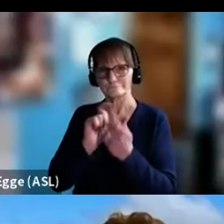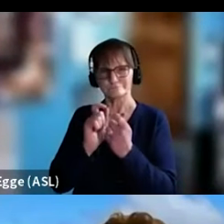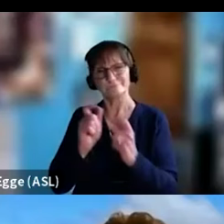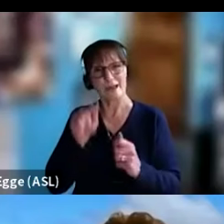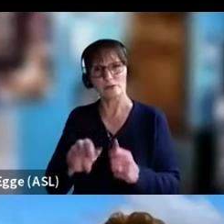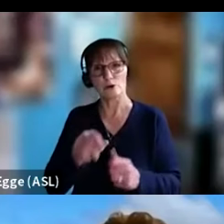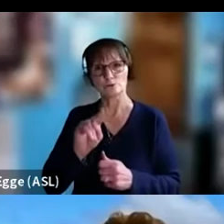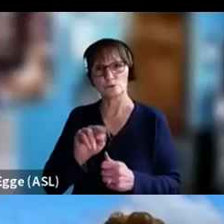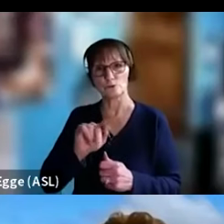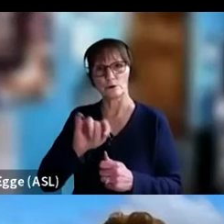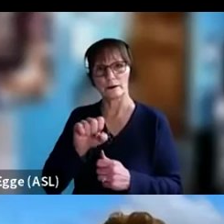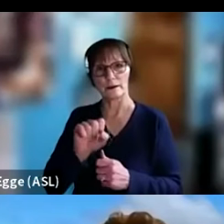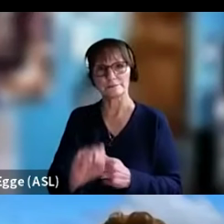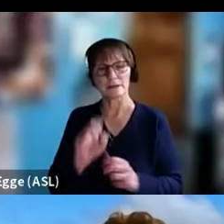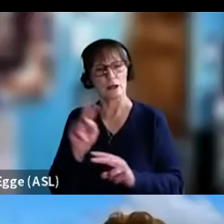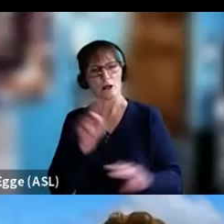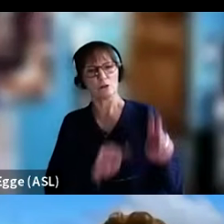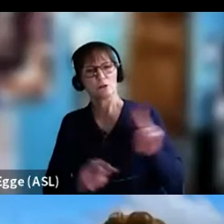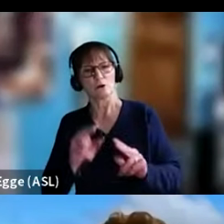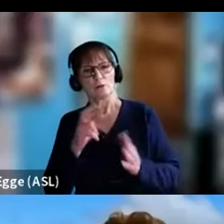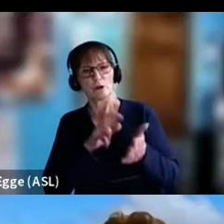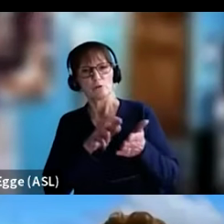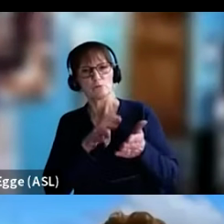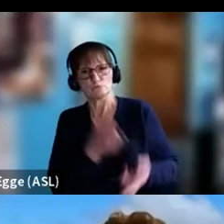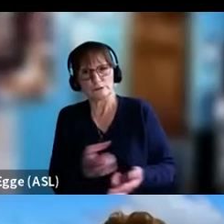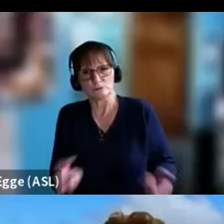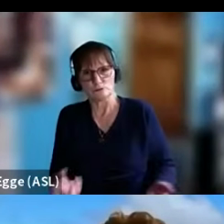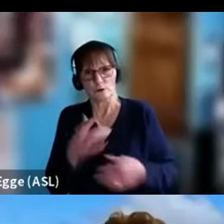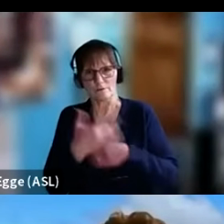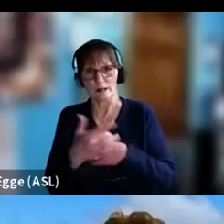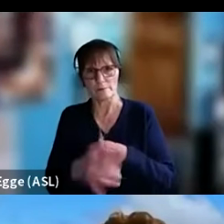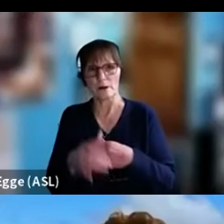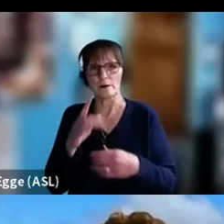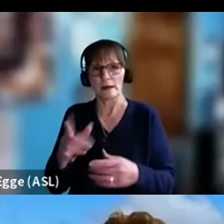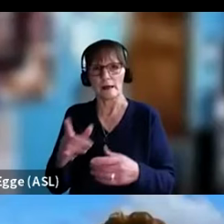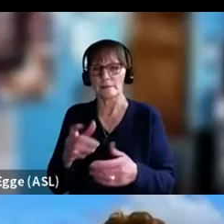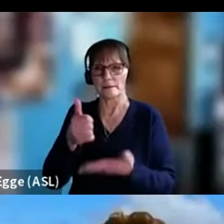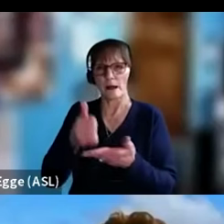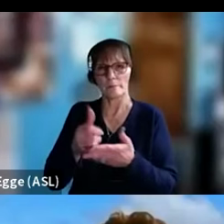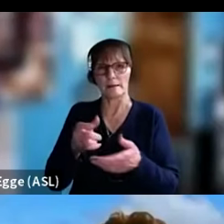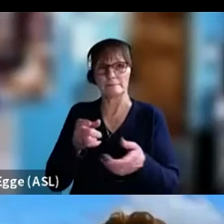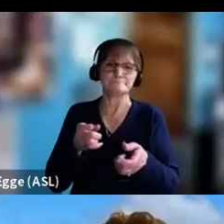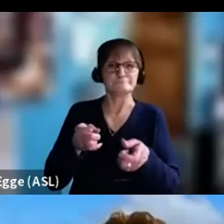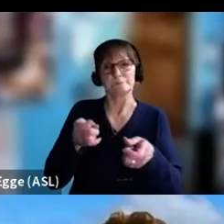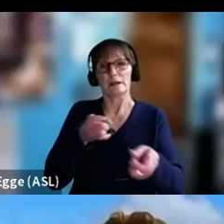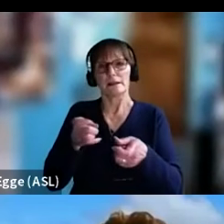So looking at sort of the resources available and also the tensions in navigating some of that based on those barriers.